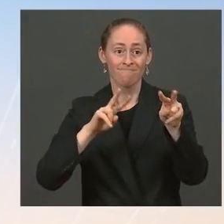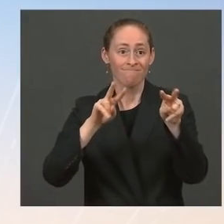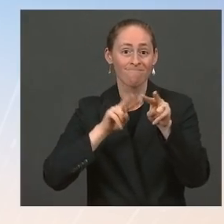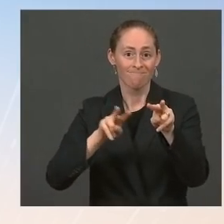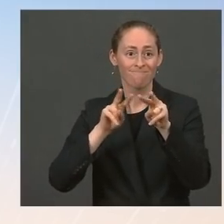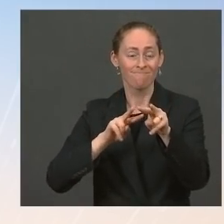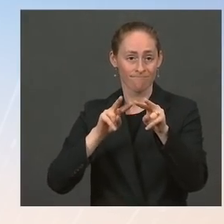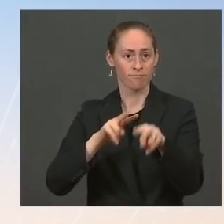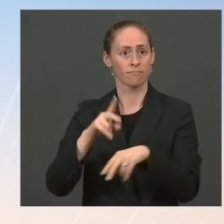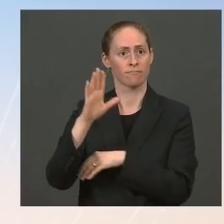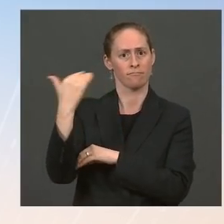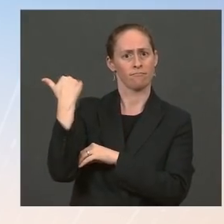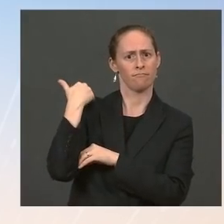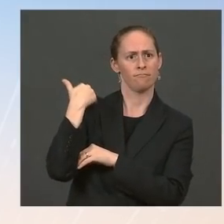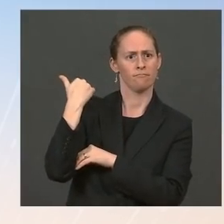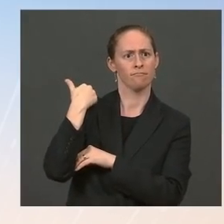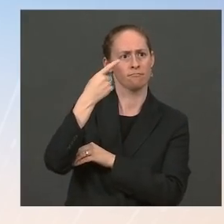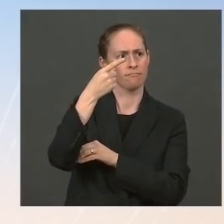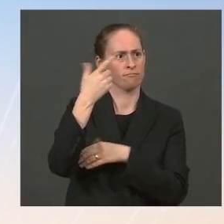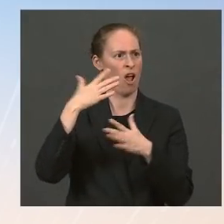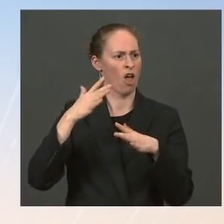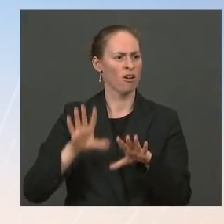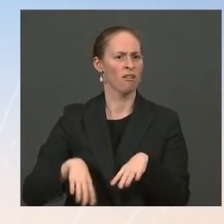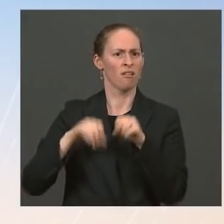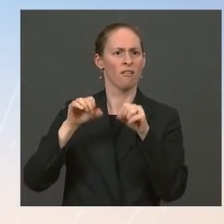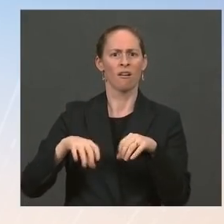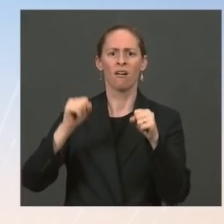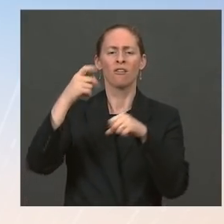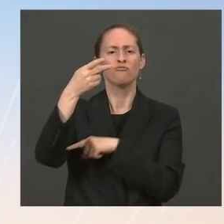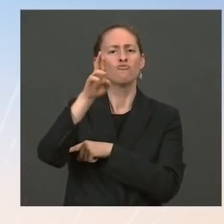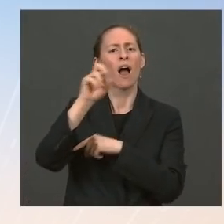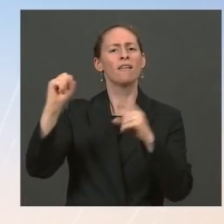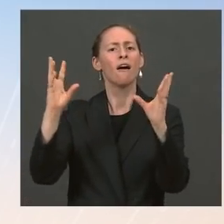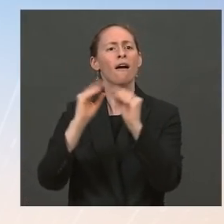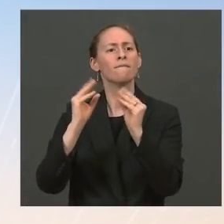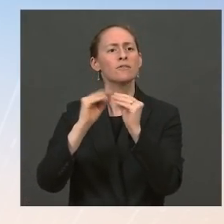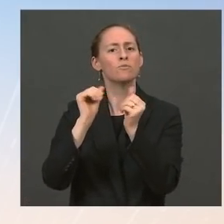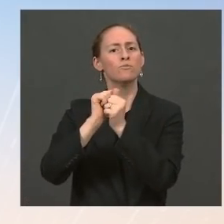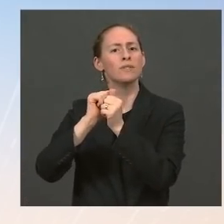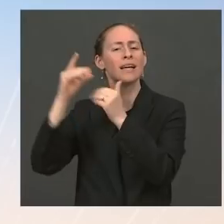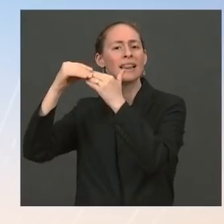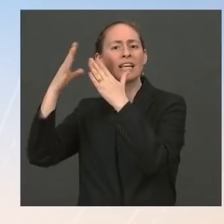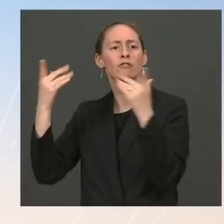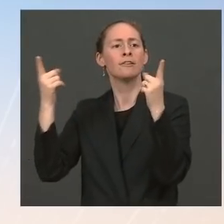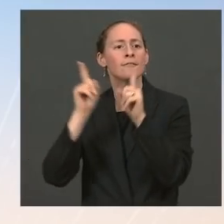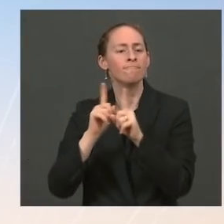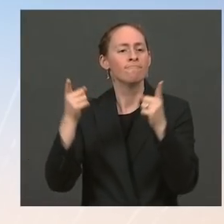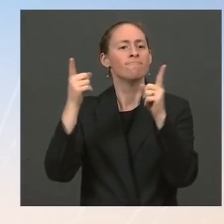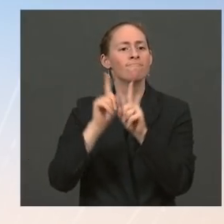three if you count the one after he announced -- he did -- announced the signing of the bipartisan infrastructure bill,